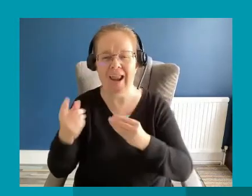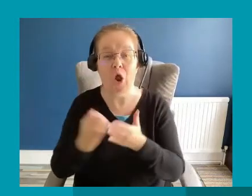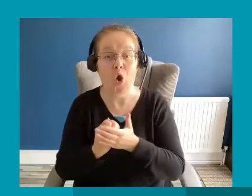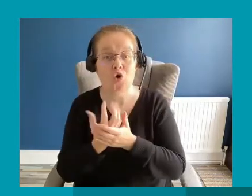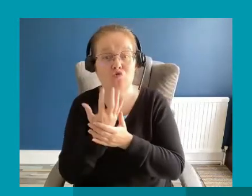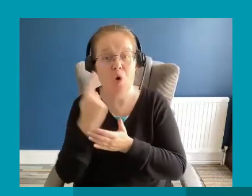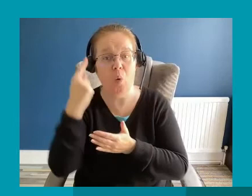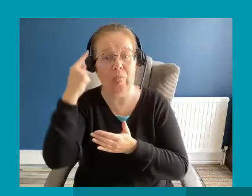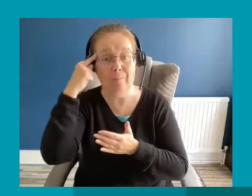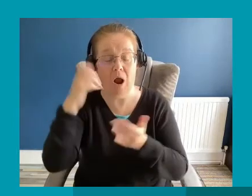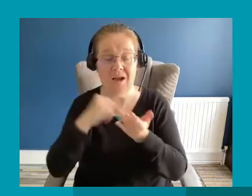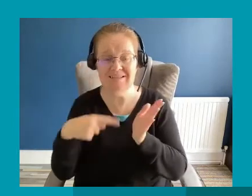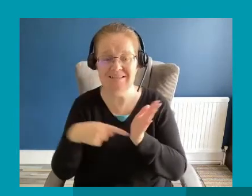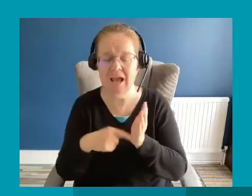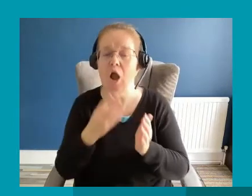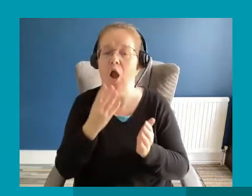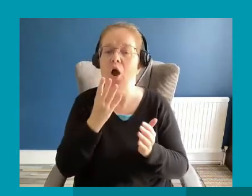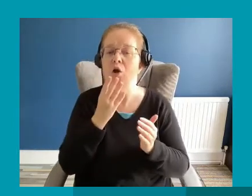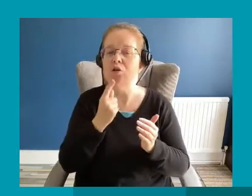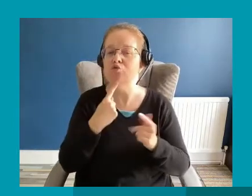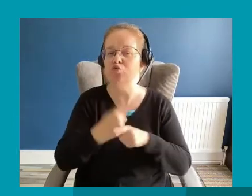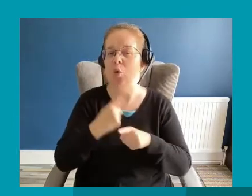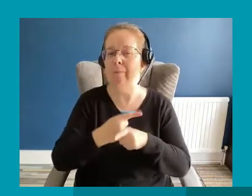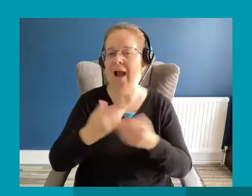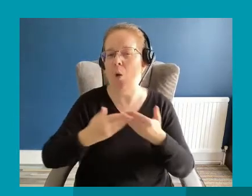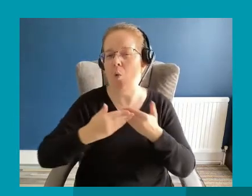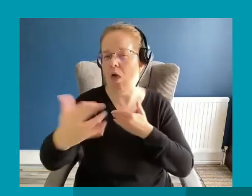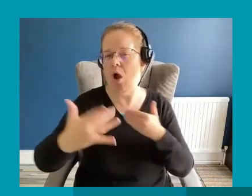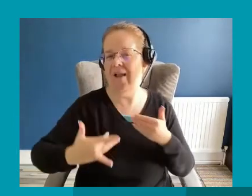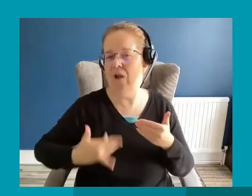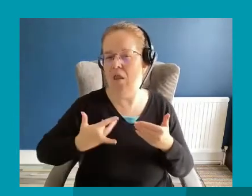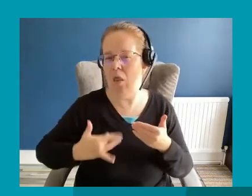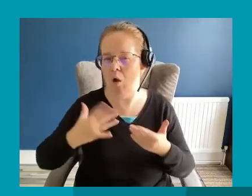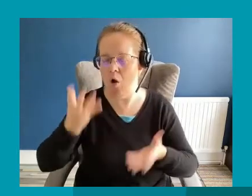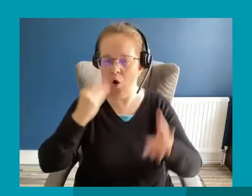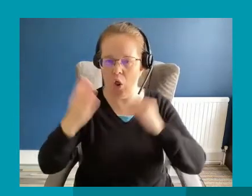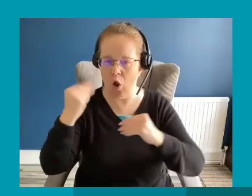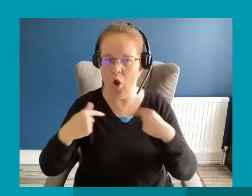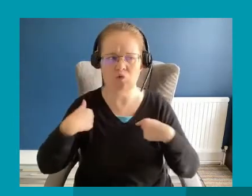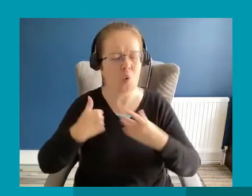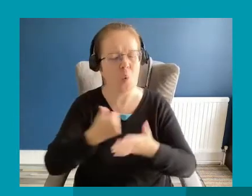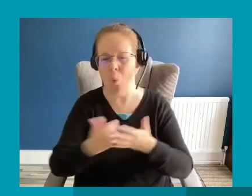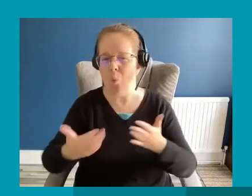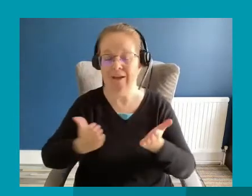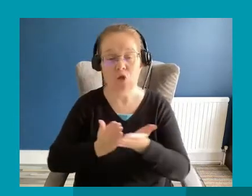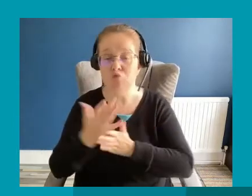Which growth mindset really talks about lifelong learning were always learning as we go through life,